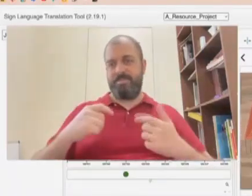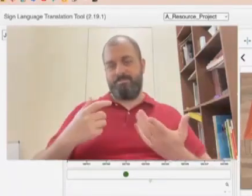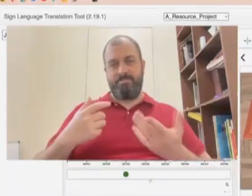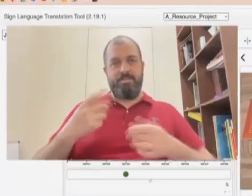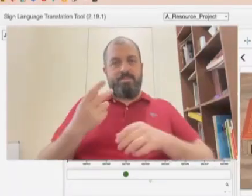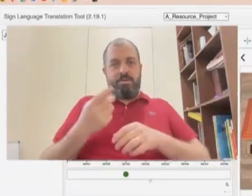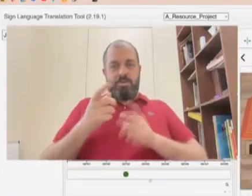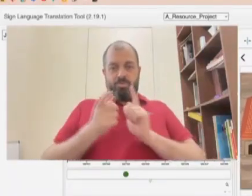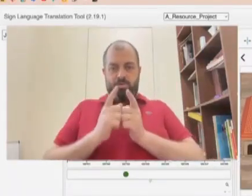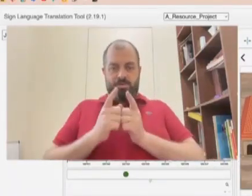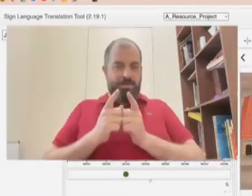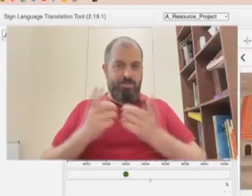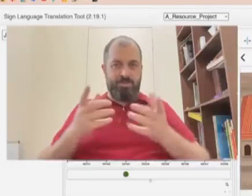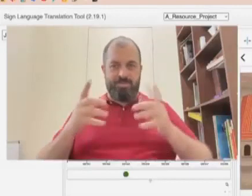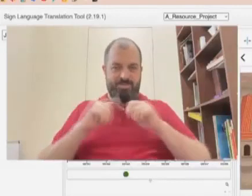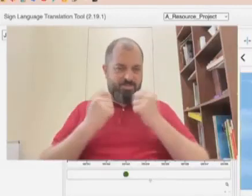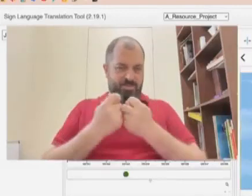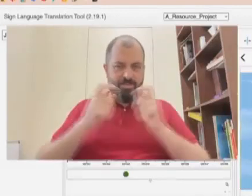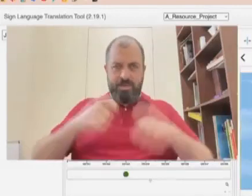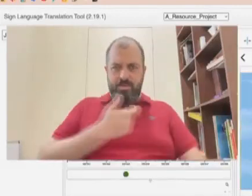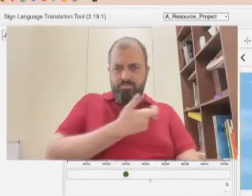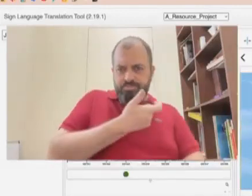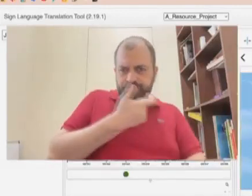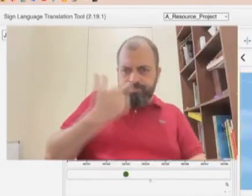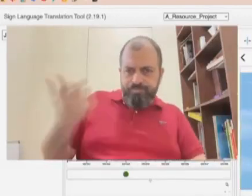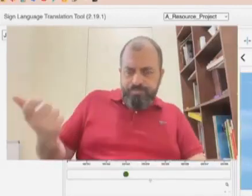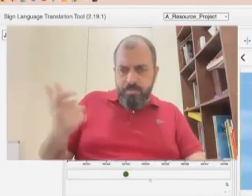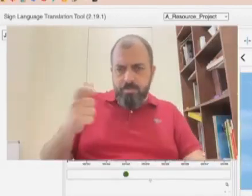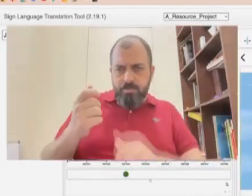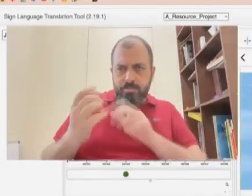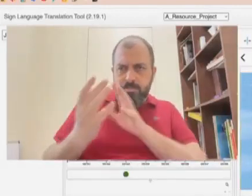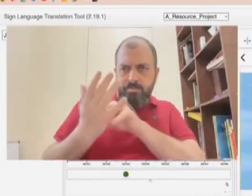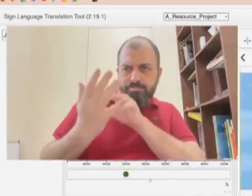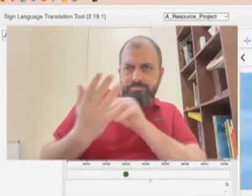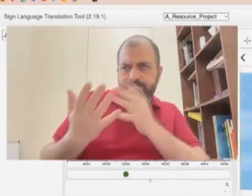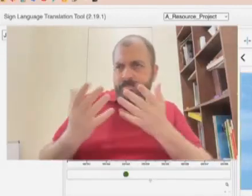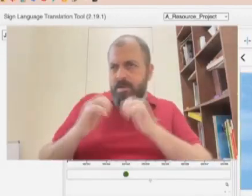So you can see it pulls up a larger image of the video for a translation team to be able to watch.